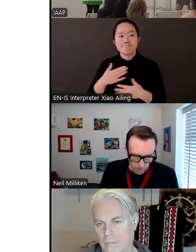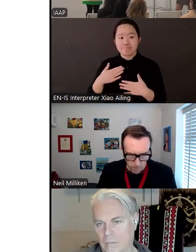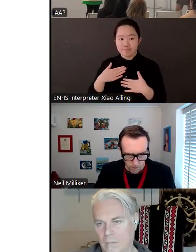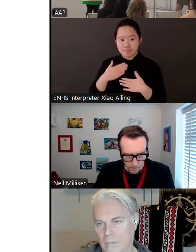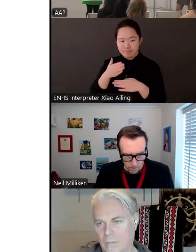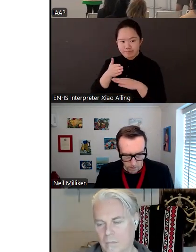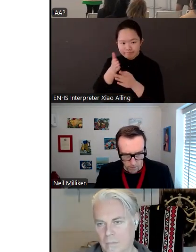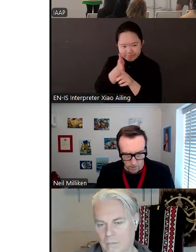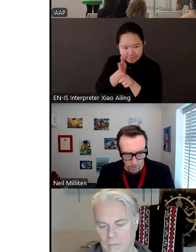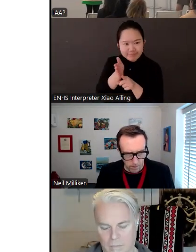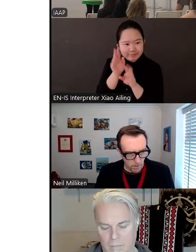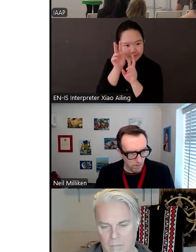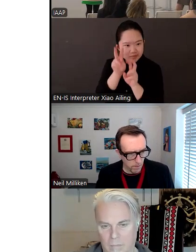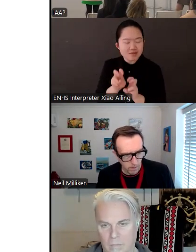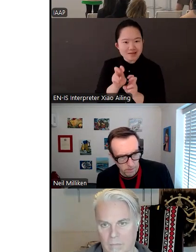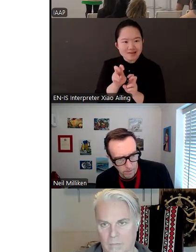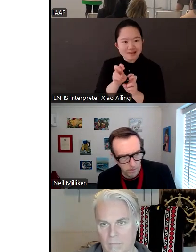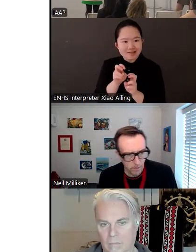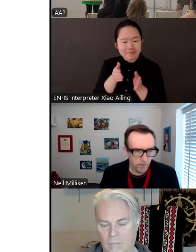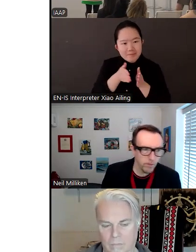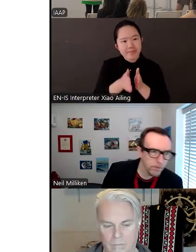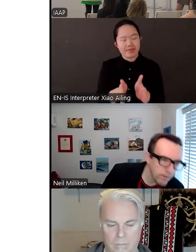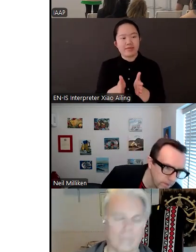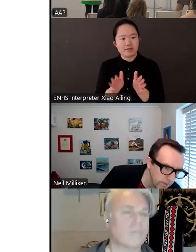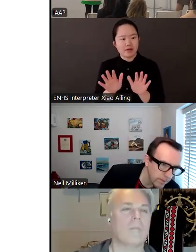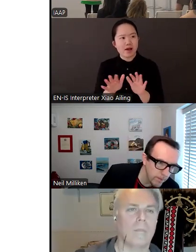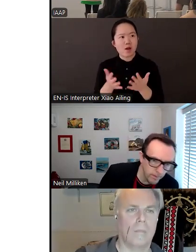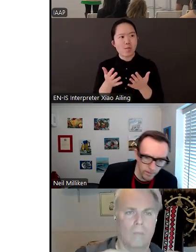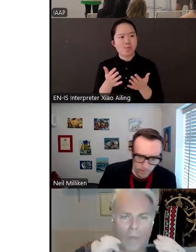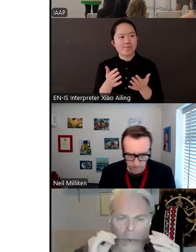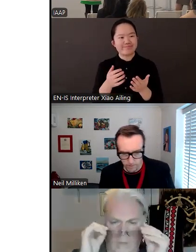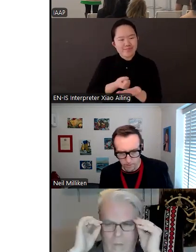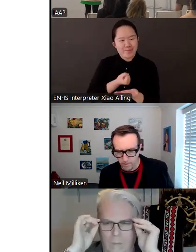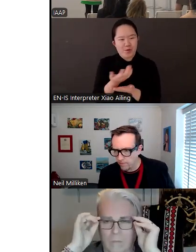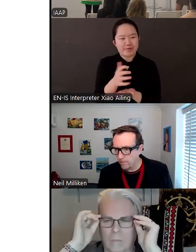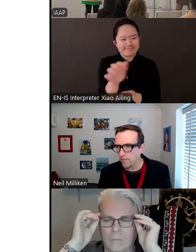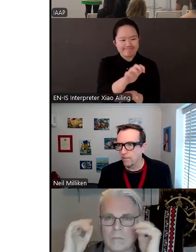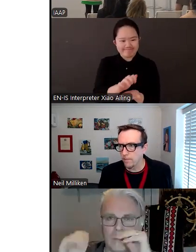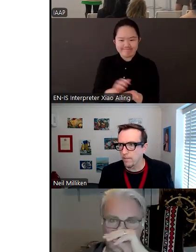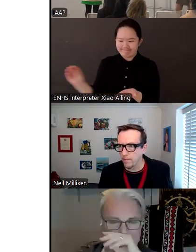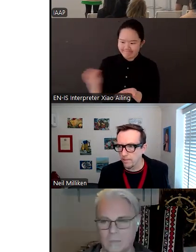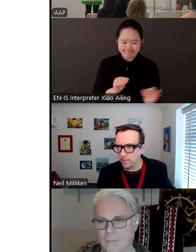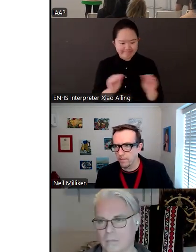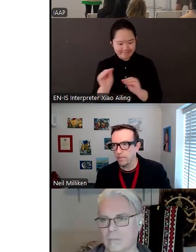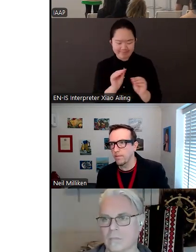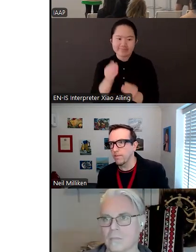not necessarily through poetry, but how can we create ways of gaining knowledge about disability that is actually meaningful and not very disturbing?